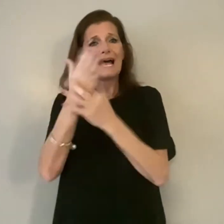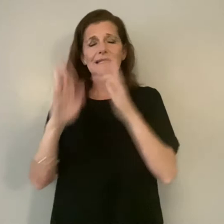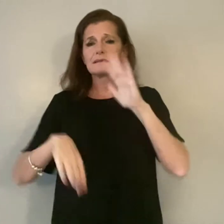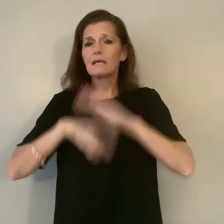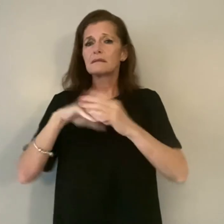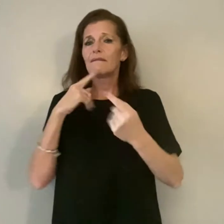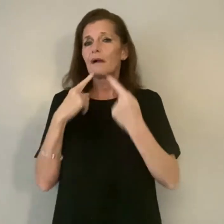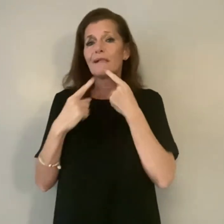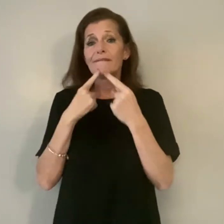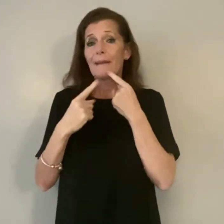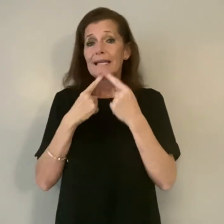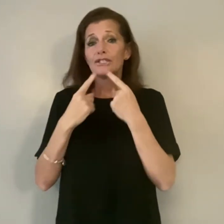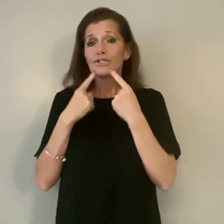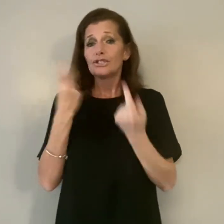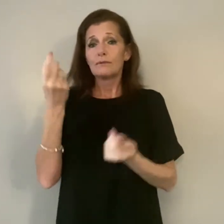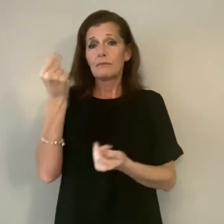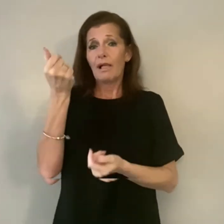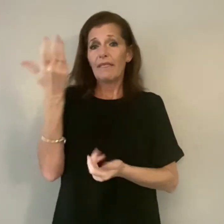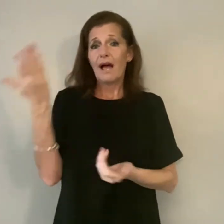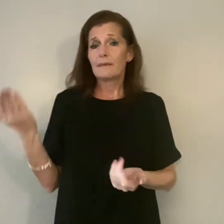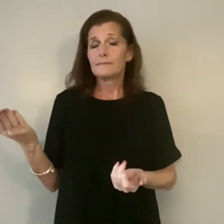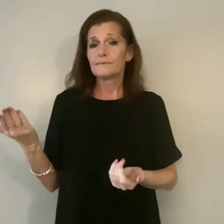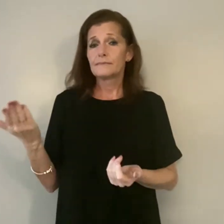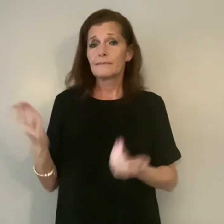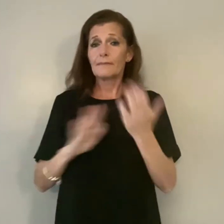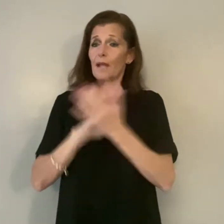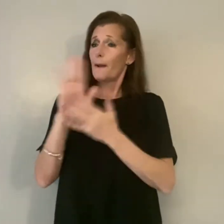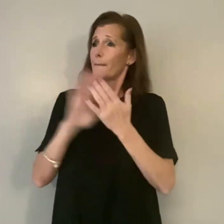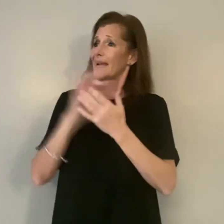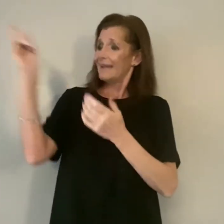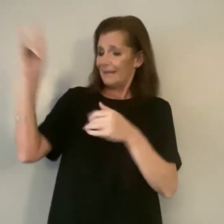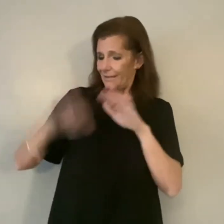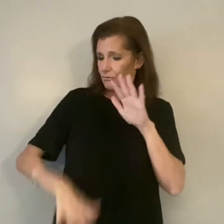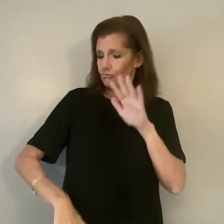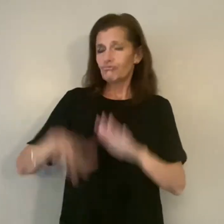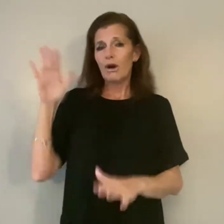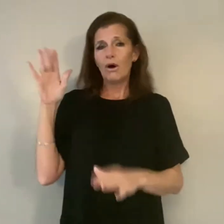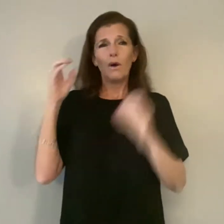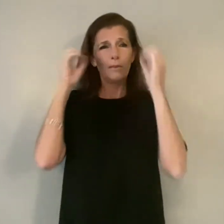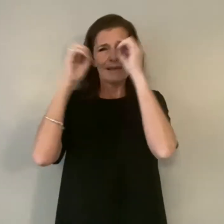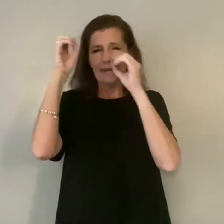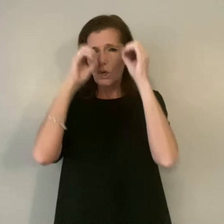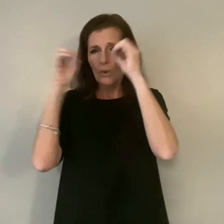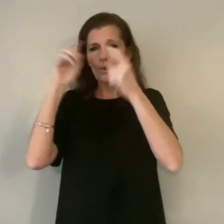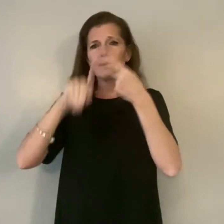to all information at our fingertips. So growing up in a world with Google,